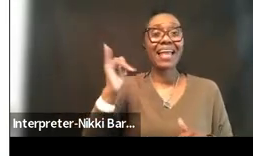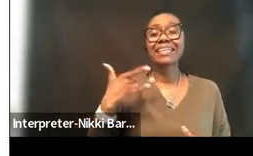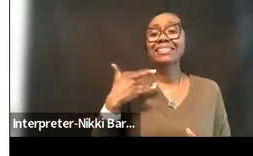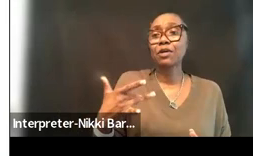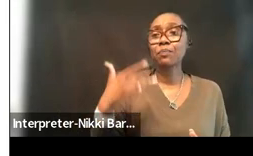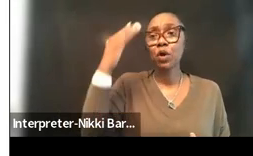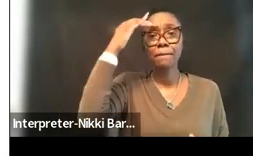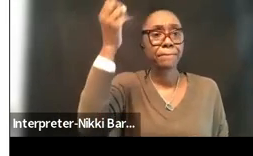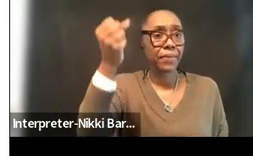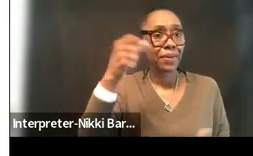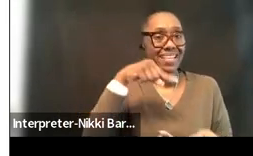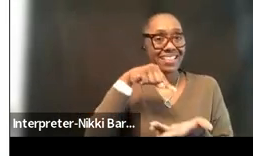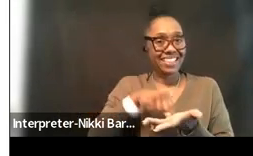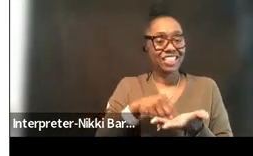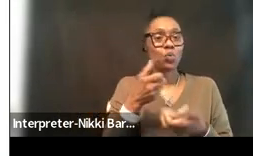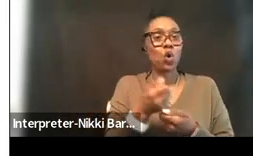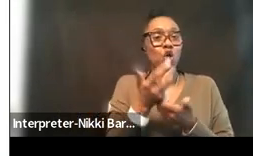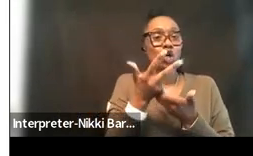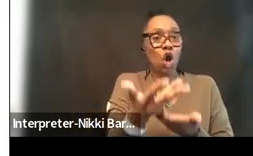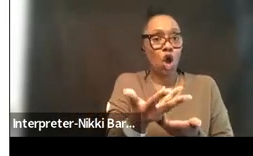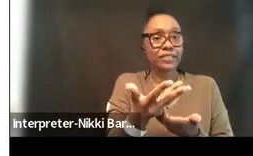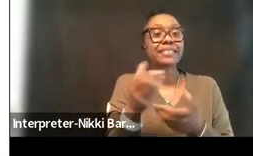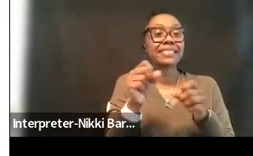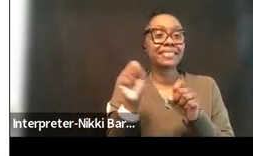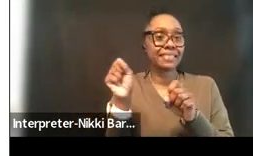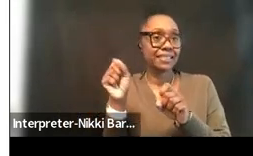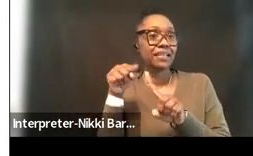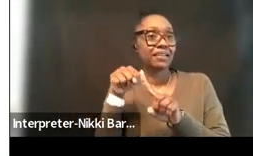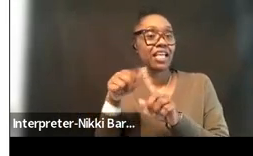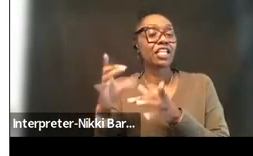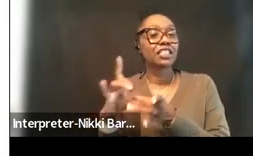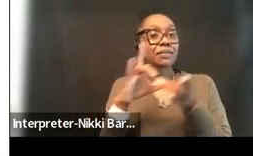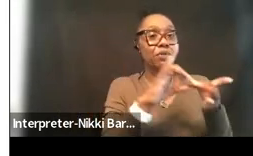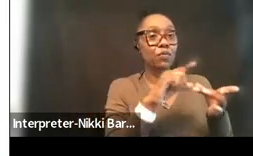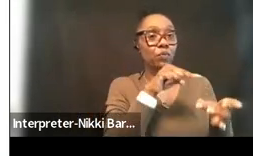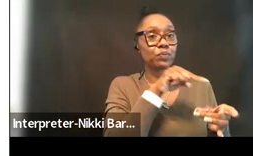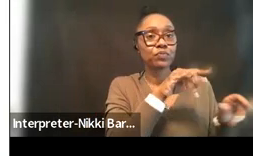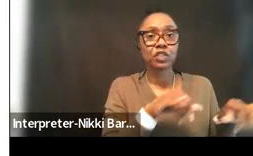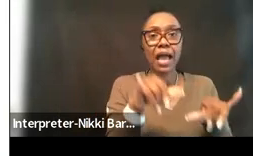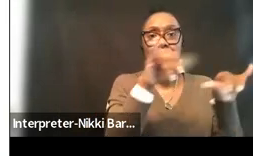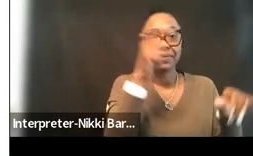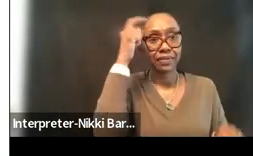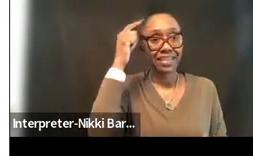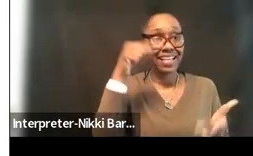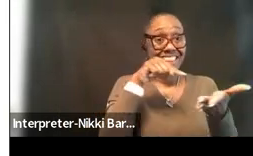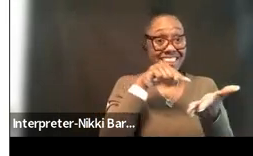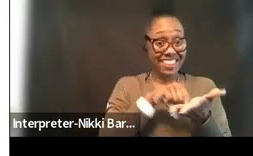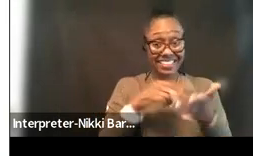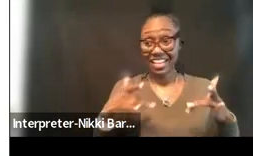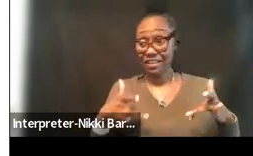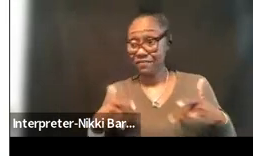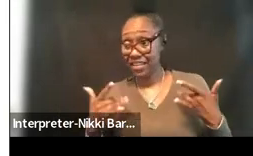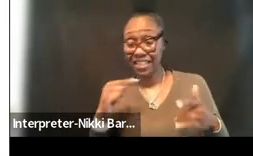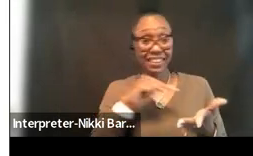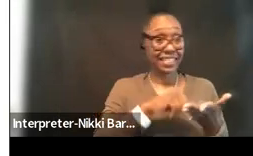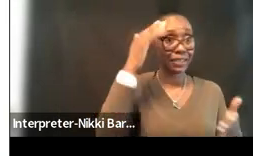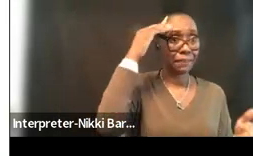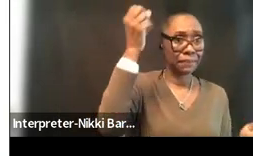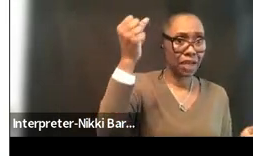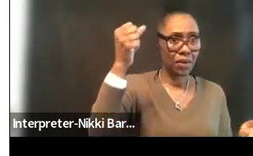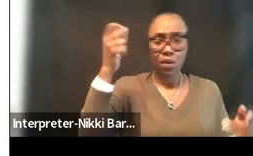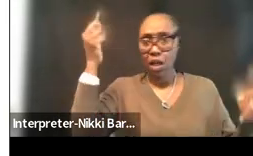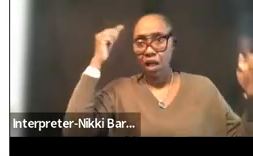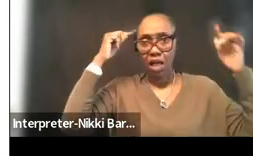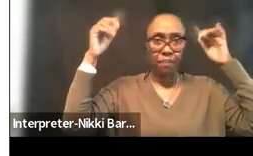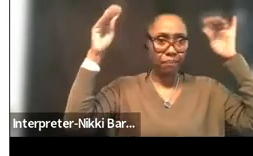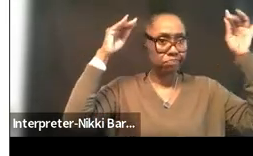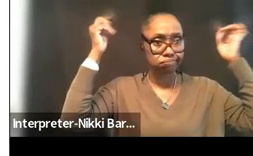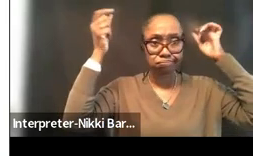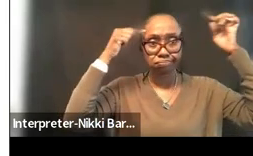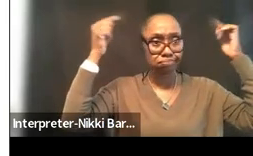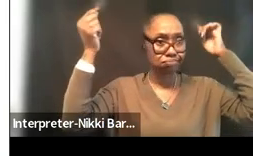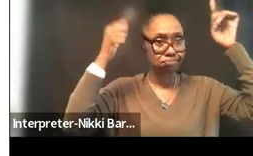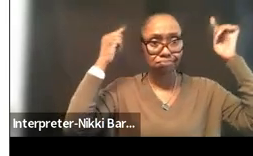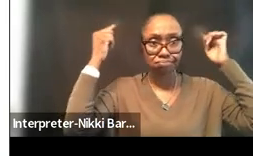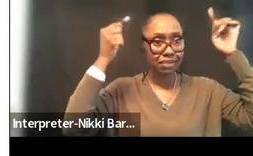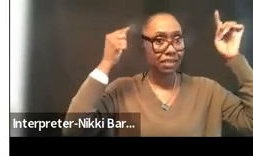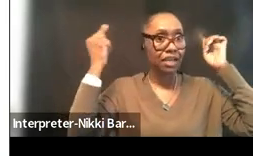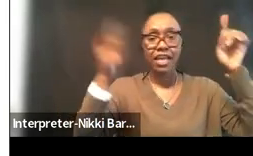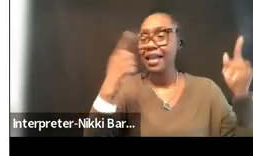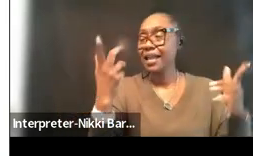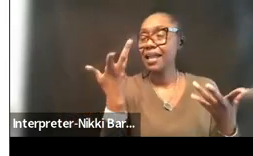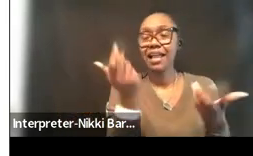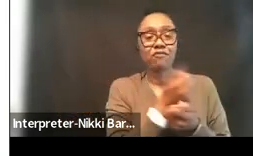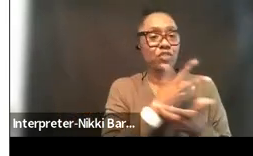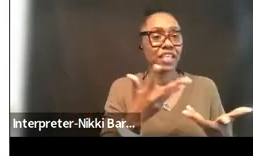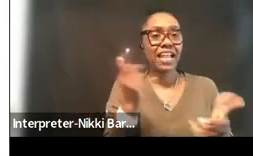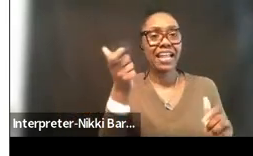This is what causes the distress symptoms commonly associated with trauma. Essentially this memory, this event is bouncing all over in our brain and that causes these trauma symptoms and traumatic injury to our brain.